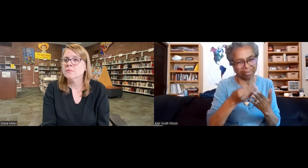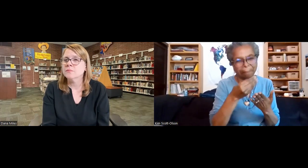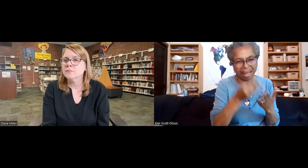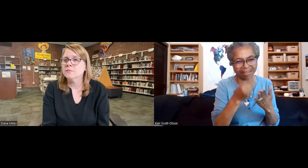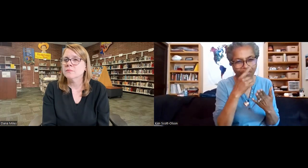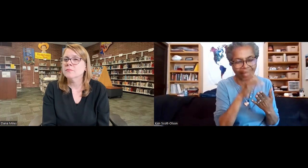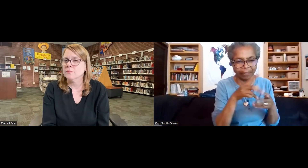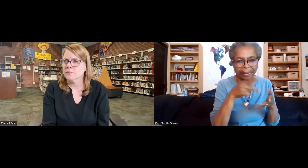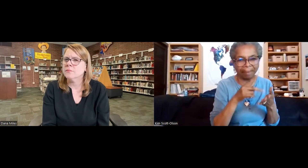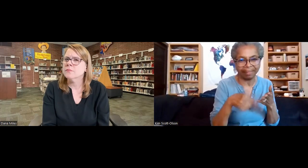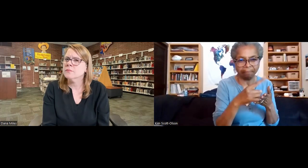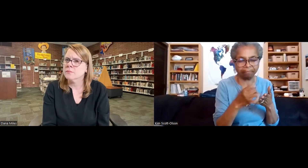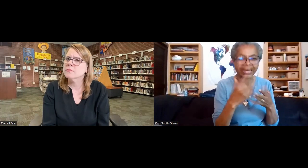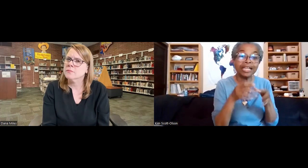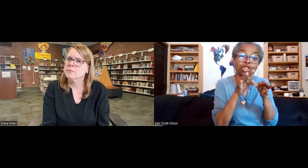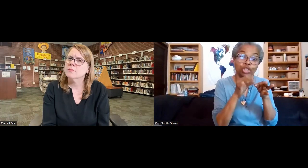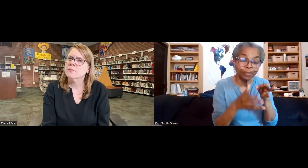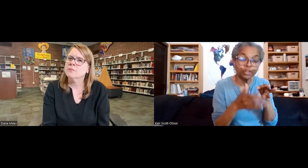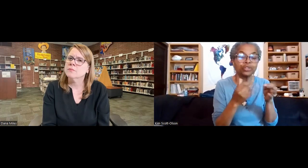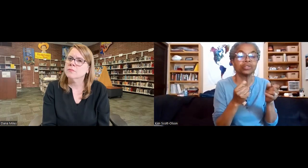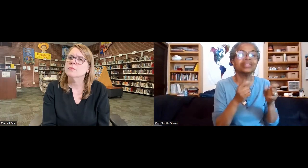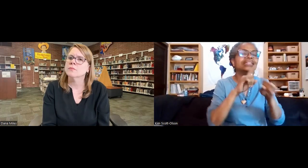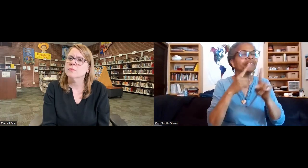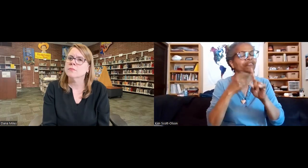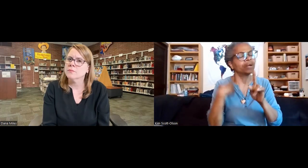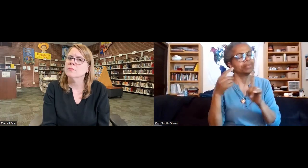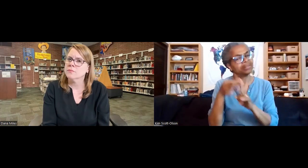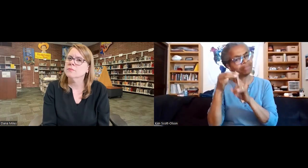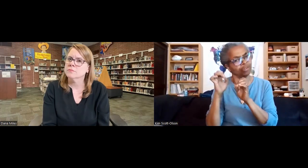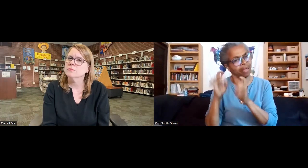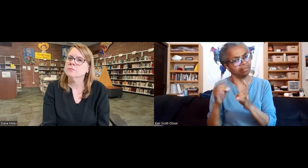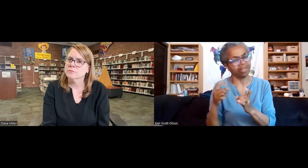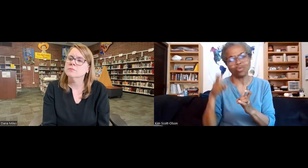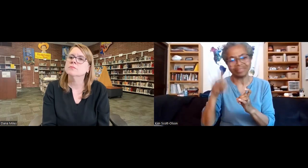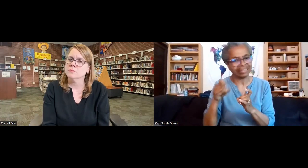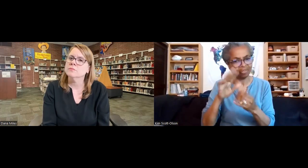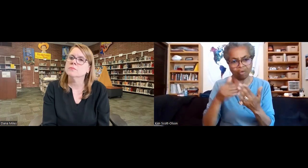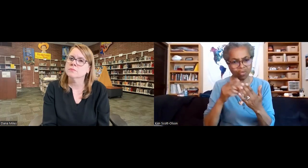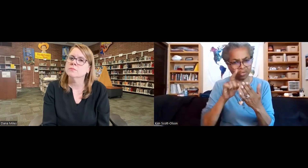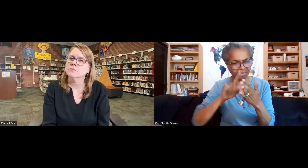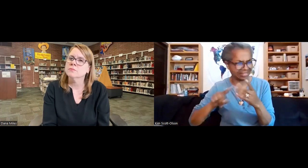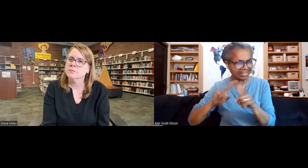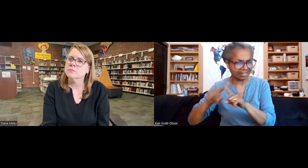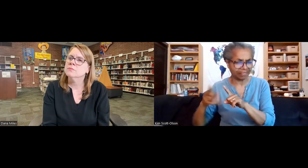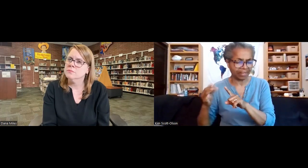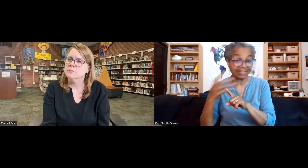There are a variety of needs and it costs money to provide that. Interpreters, too. It’s different from special education,